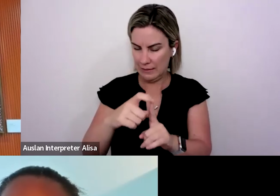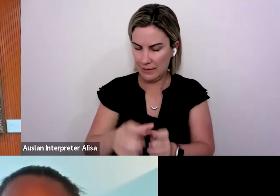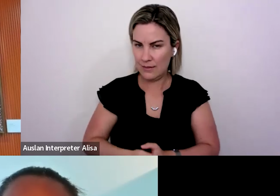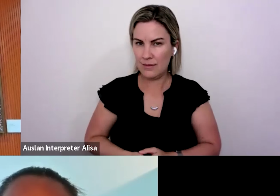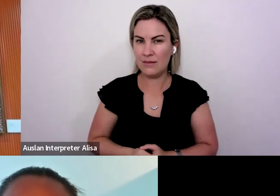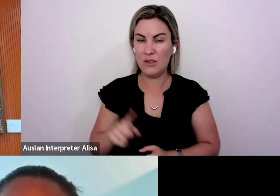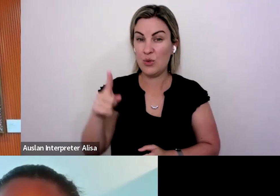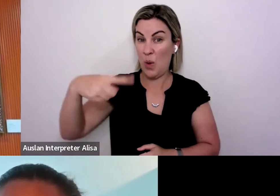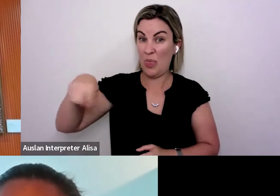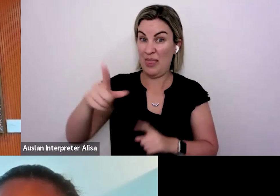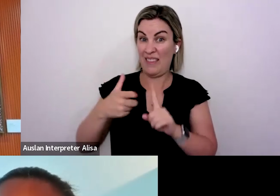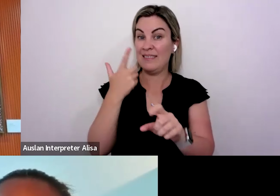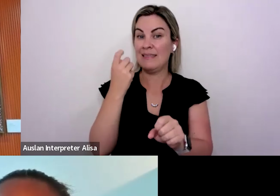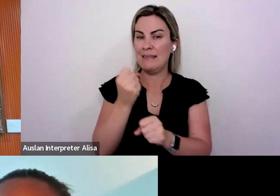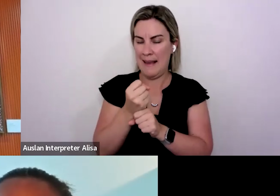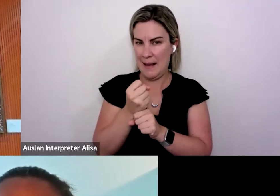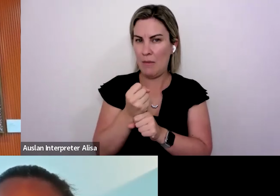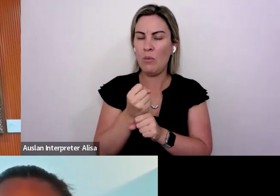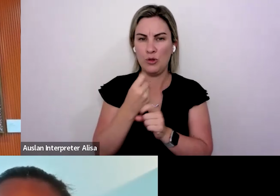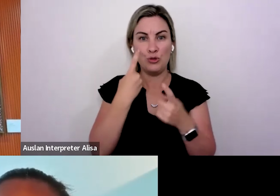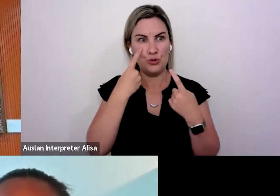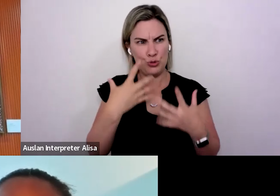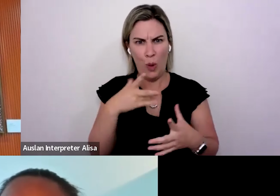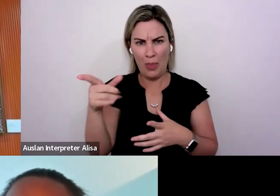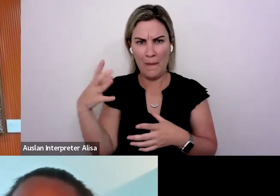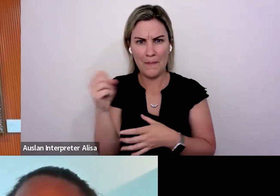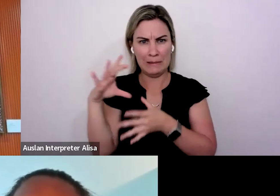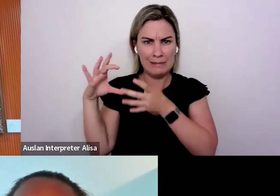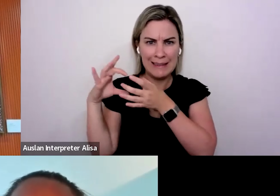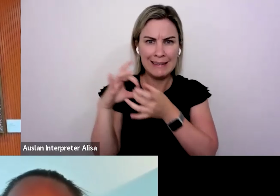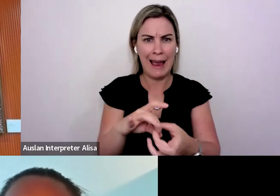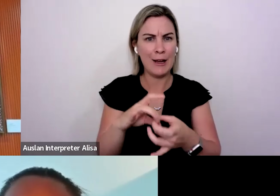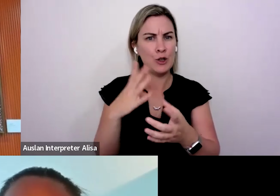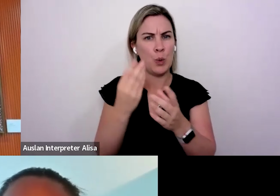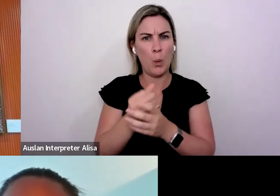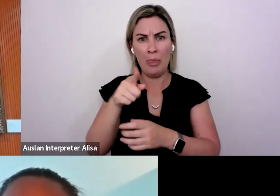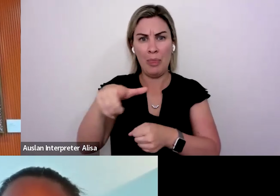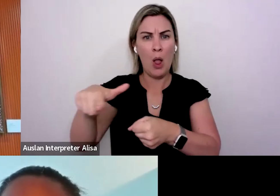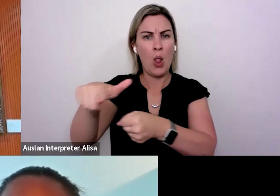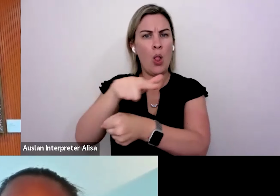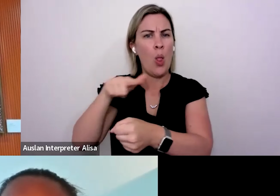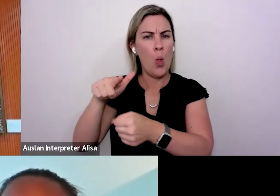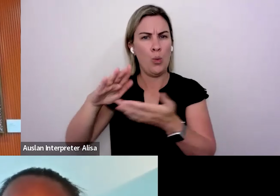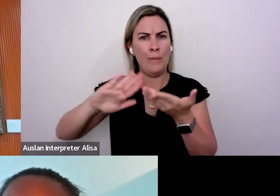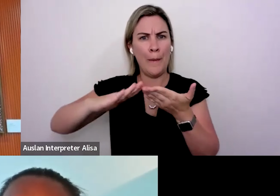the local Whadjuk Noongar community to welcome Yolgnu dancers and Gary onto